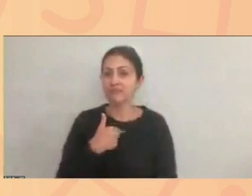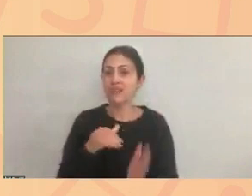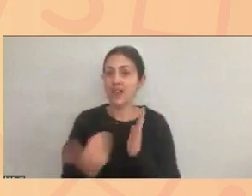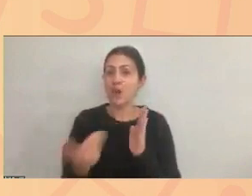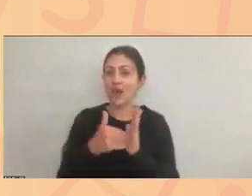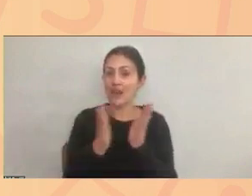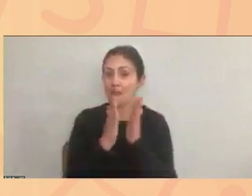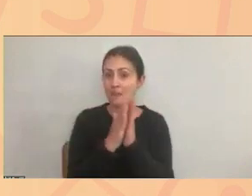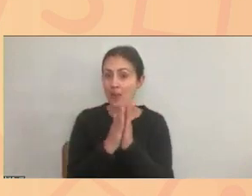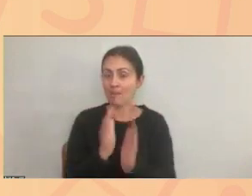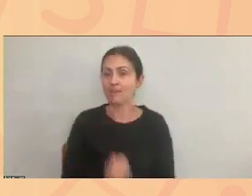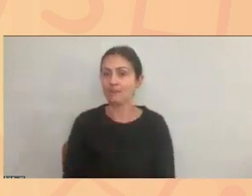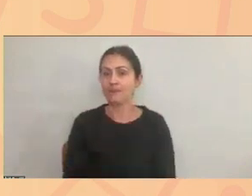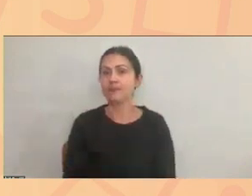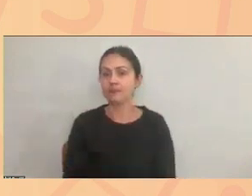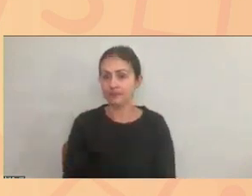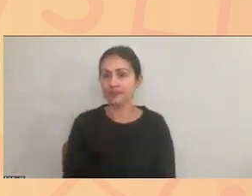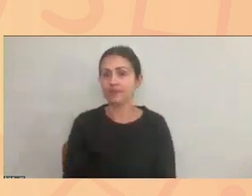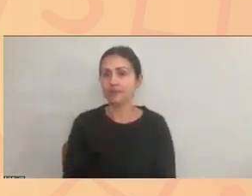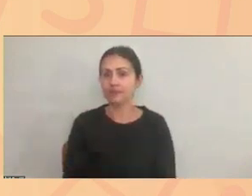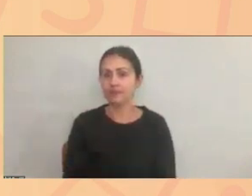(SINGS FOREIGN LANGUAGE)